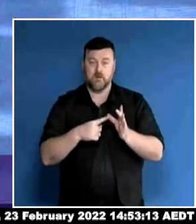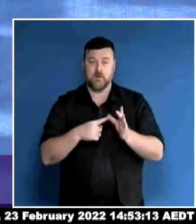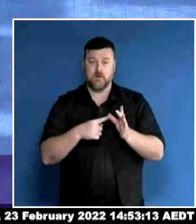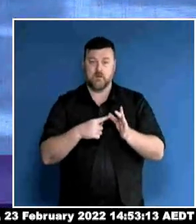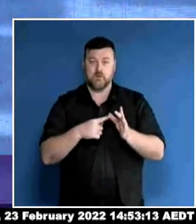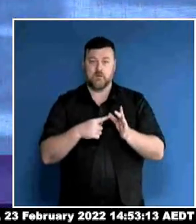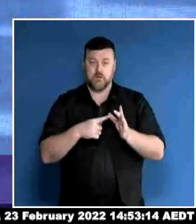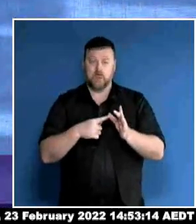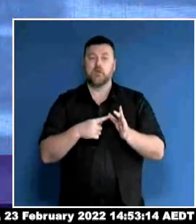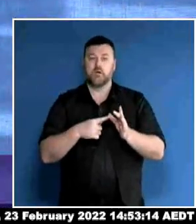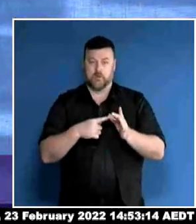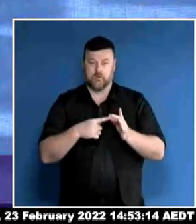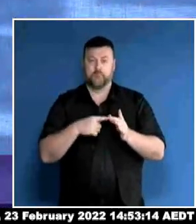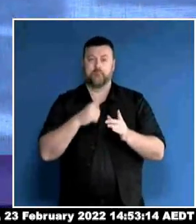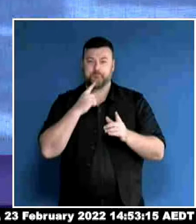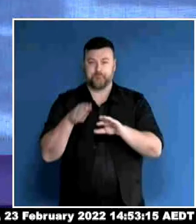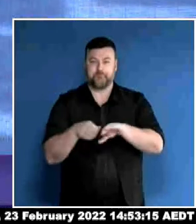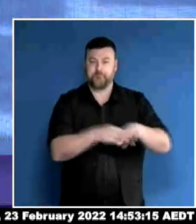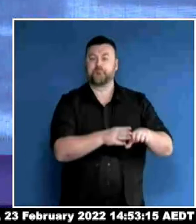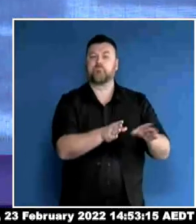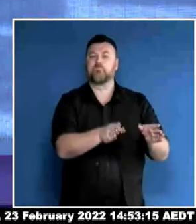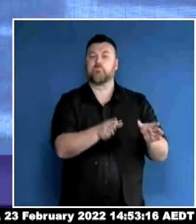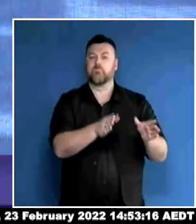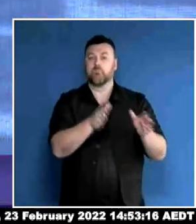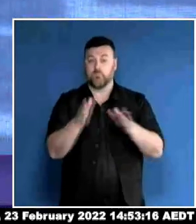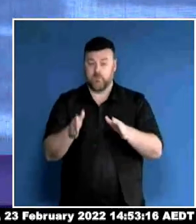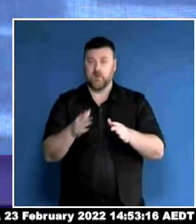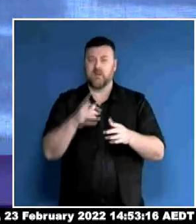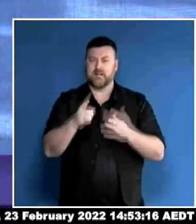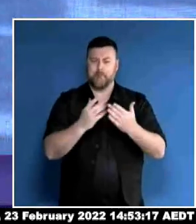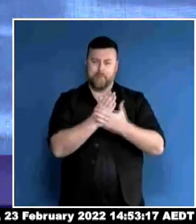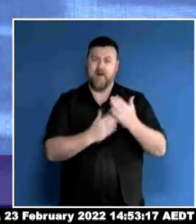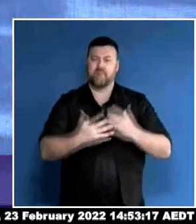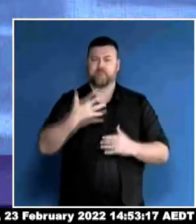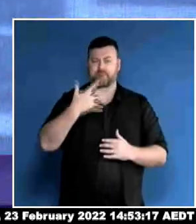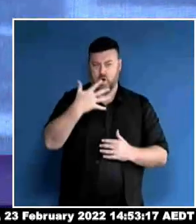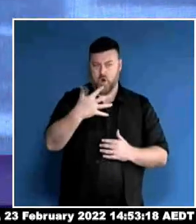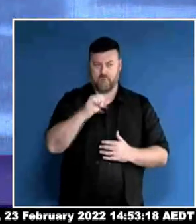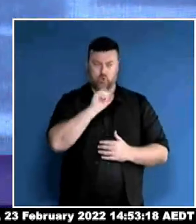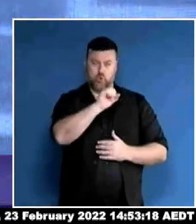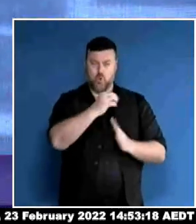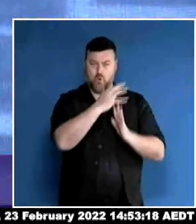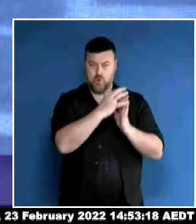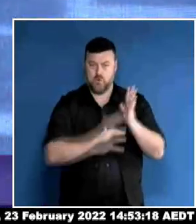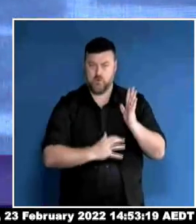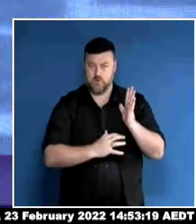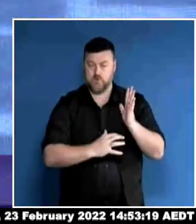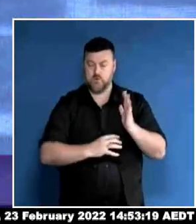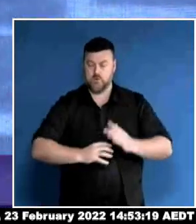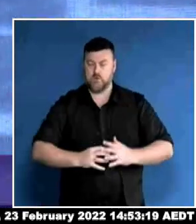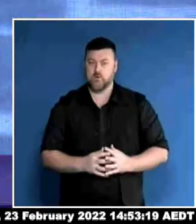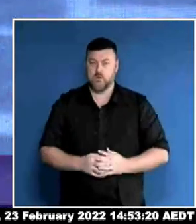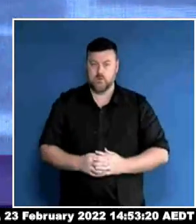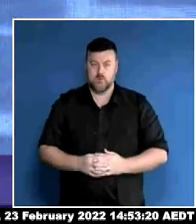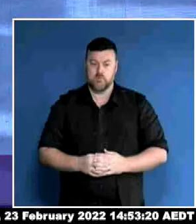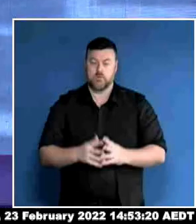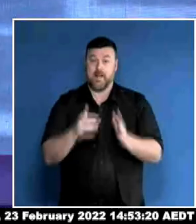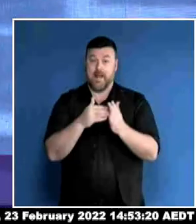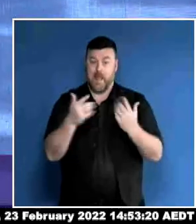This is part 5 of your statement, and we are now coming to the services AimBig provided to